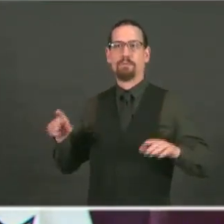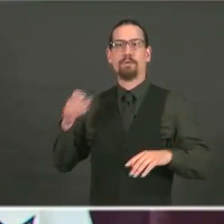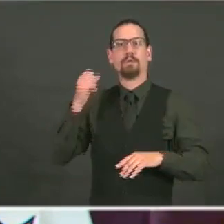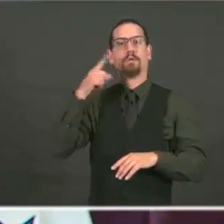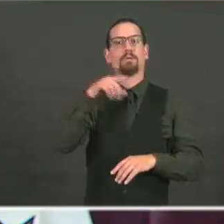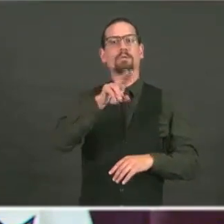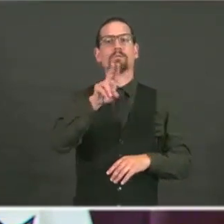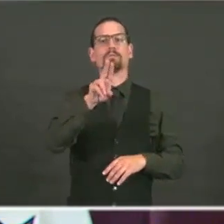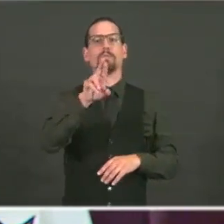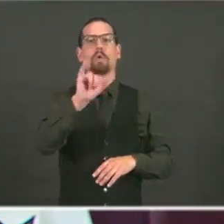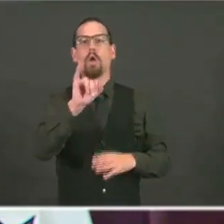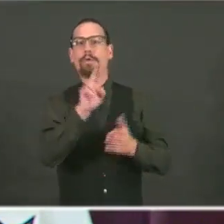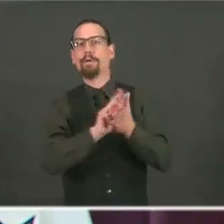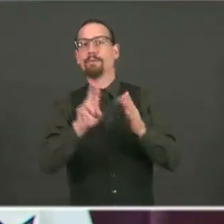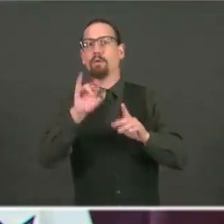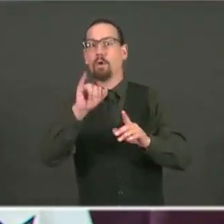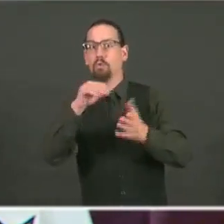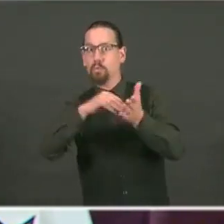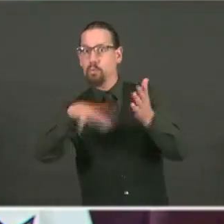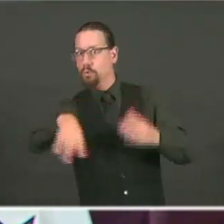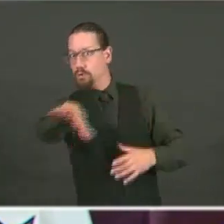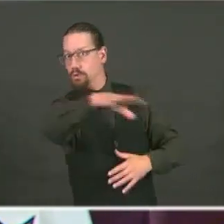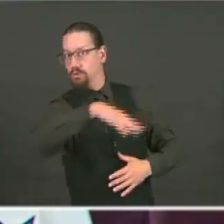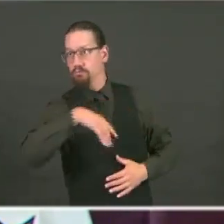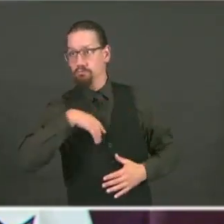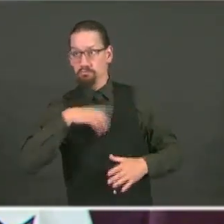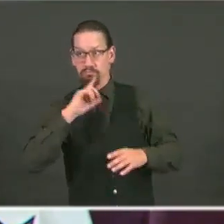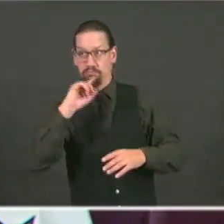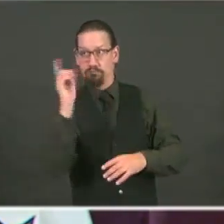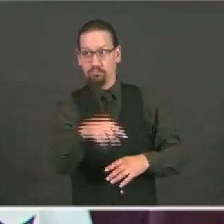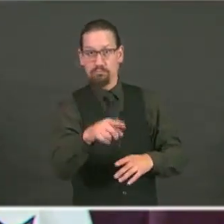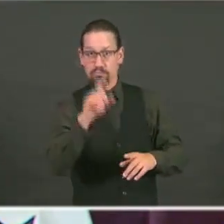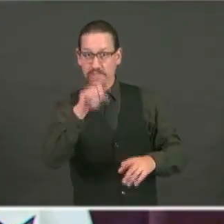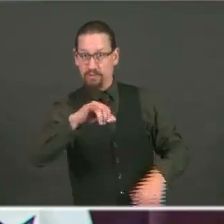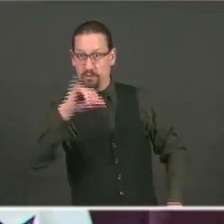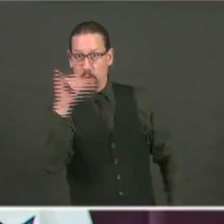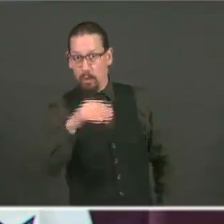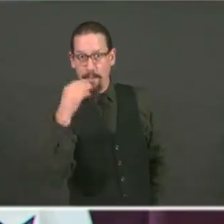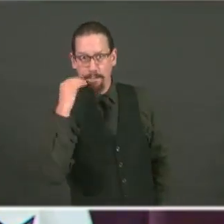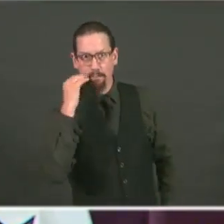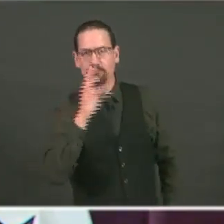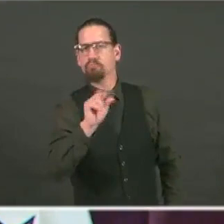CAMPUSWIDE MITIGATION MEASURES SUCH AS THE STAY-AT-HOME ORDER.